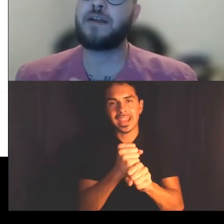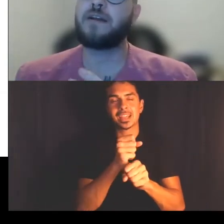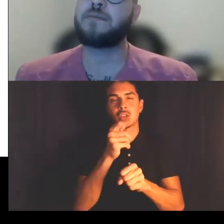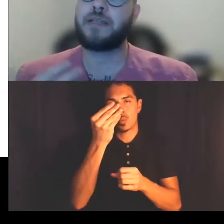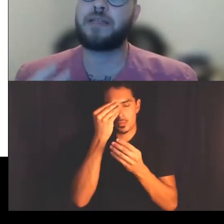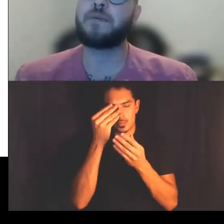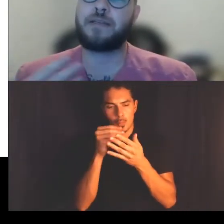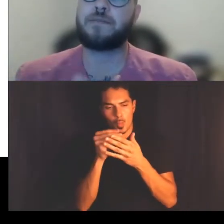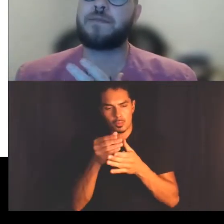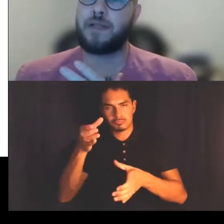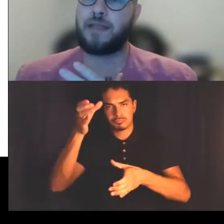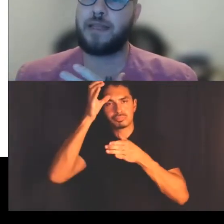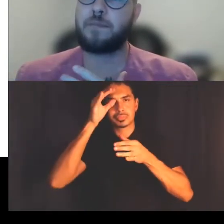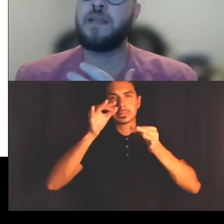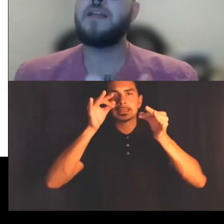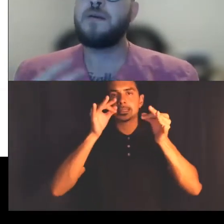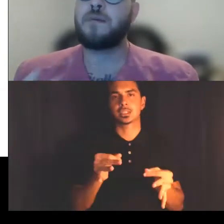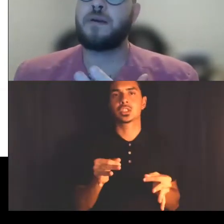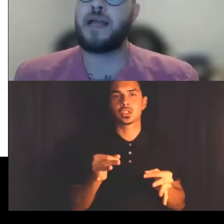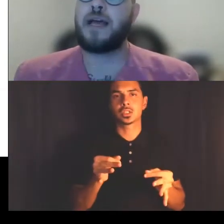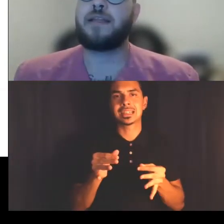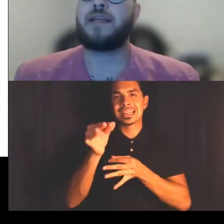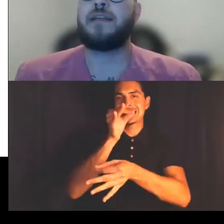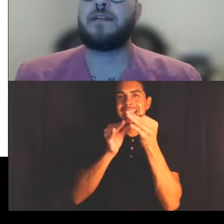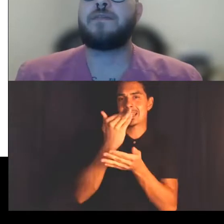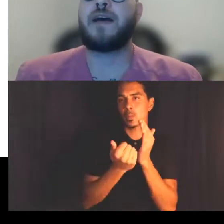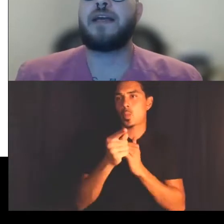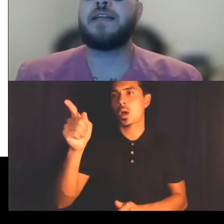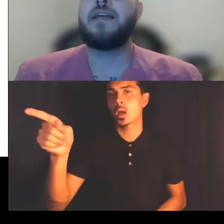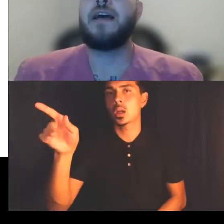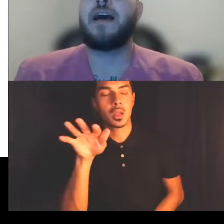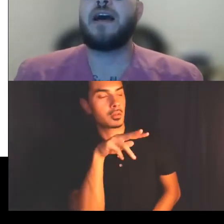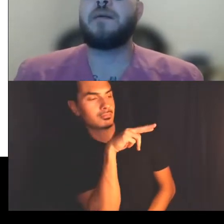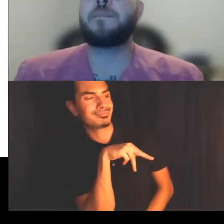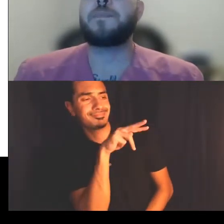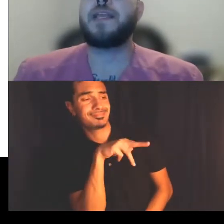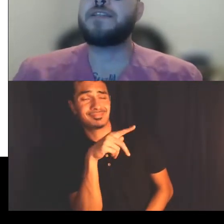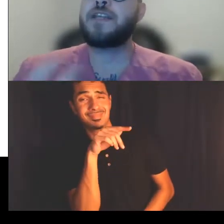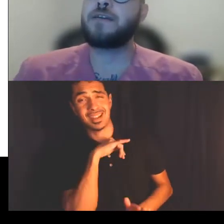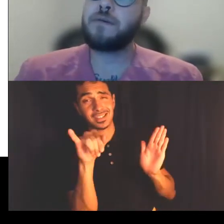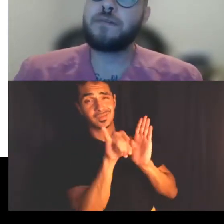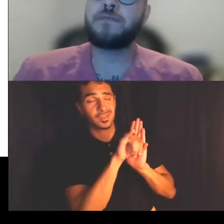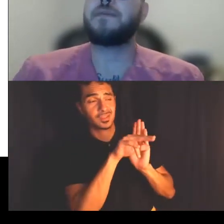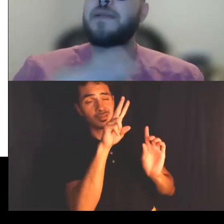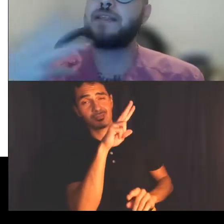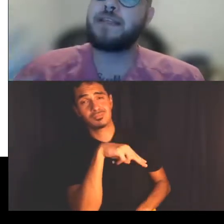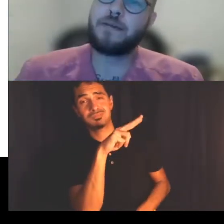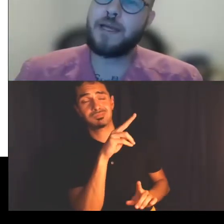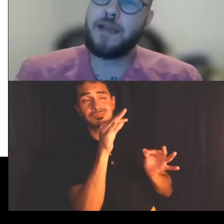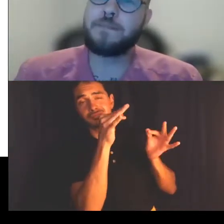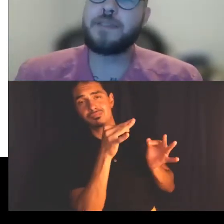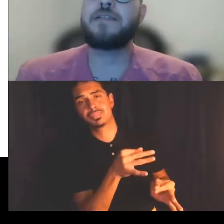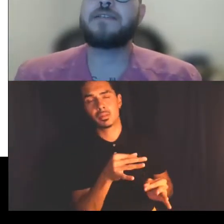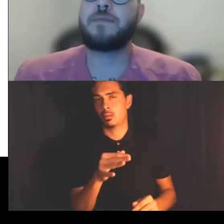that aren't really written for them or how they identify. In general, when we think about options,